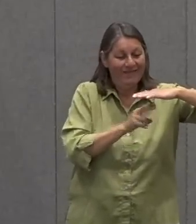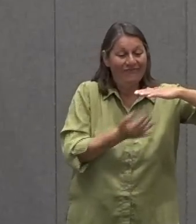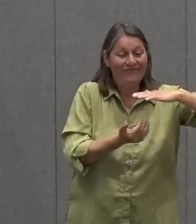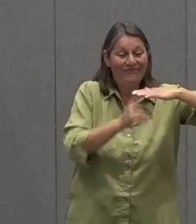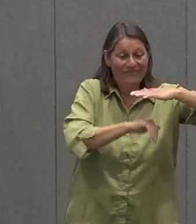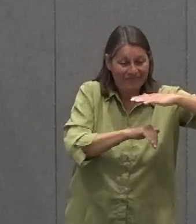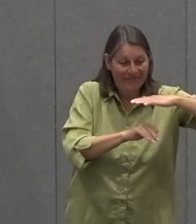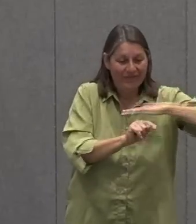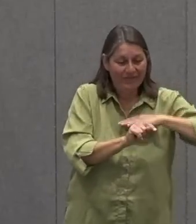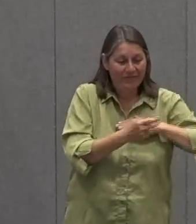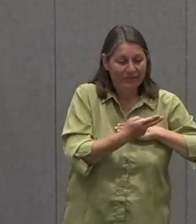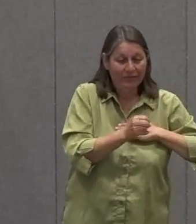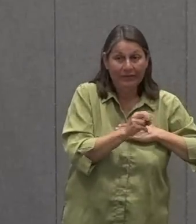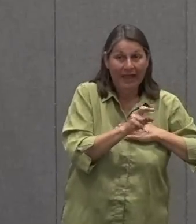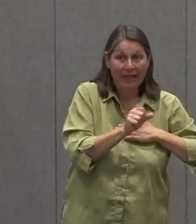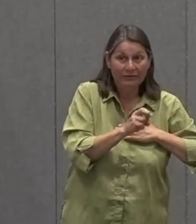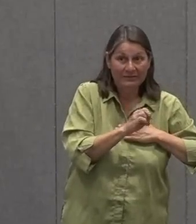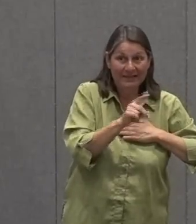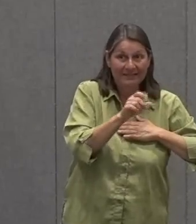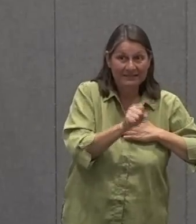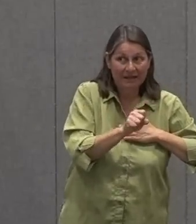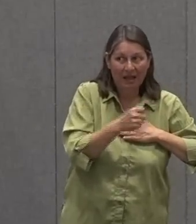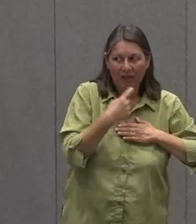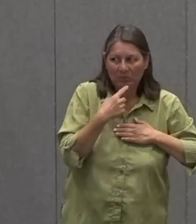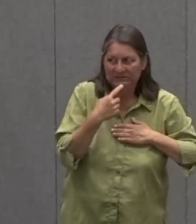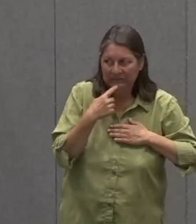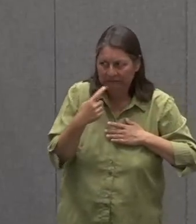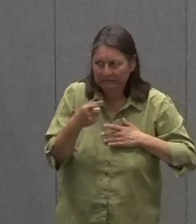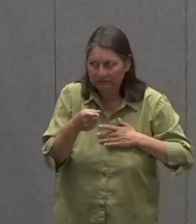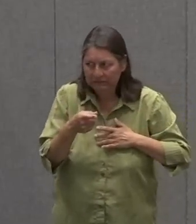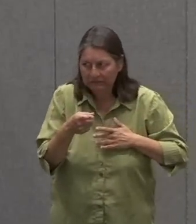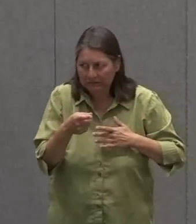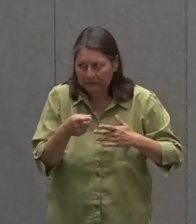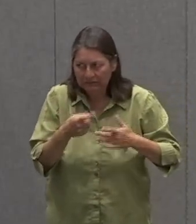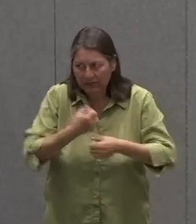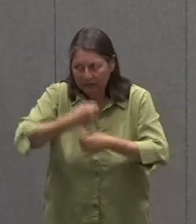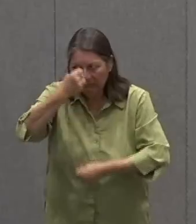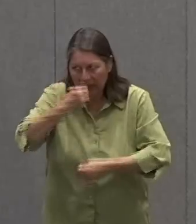because when you say those words, it sounds like it's almost raining on you.